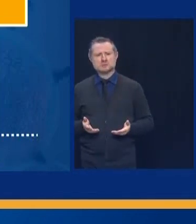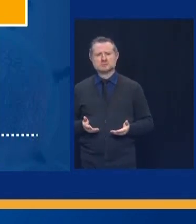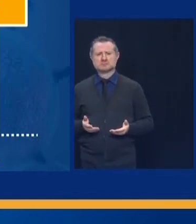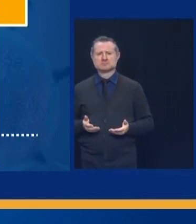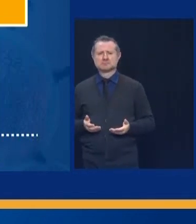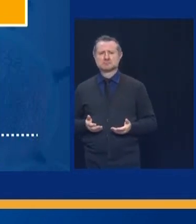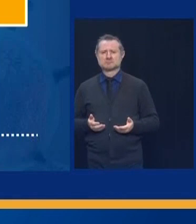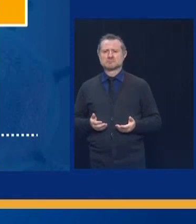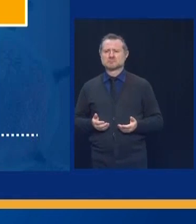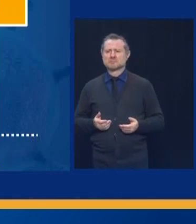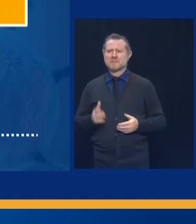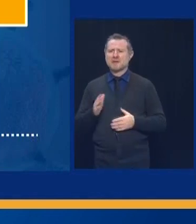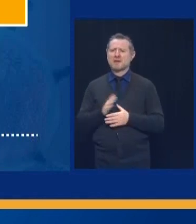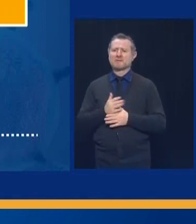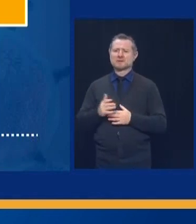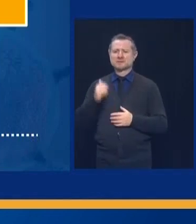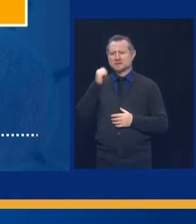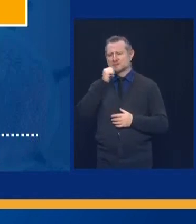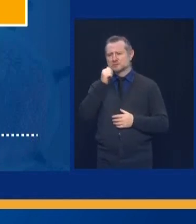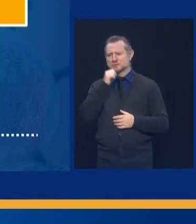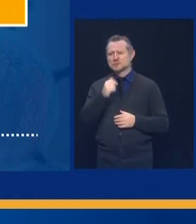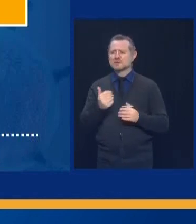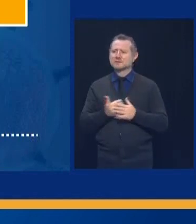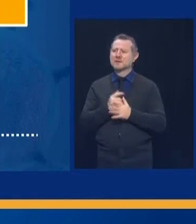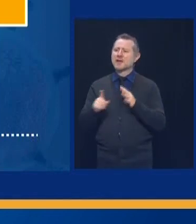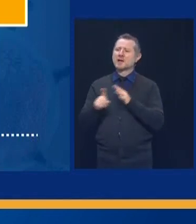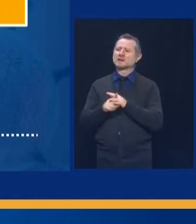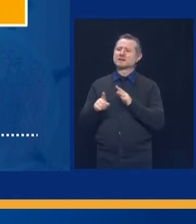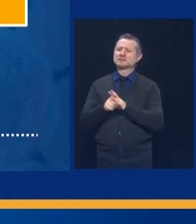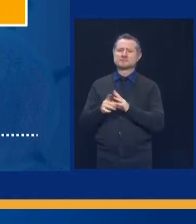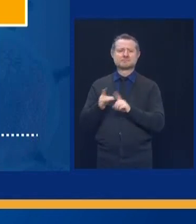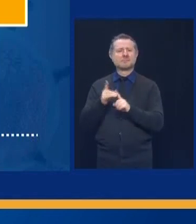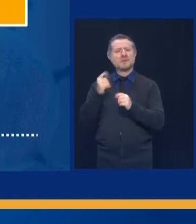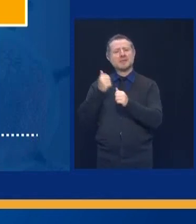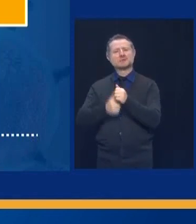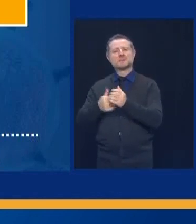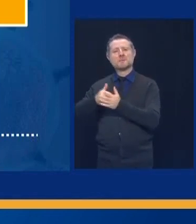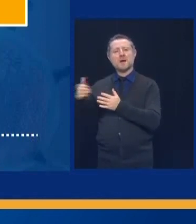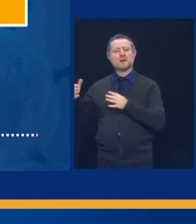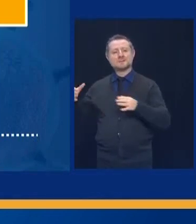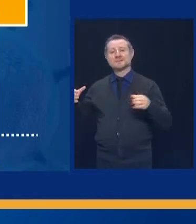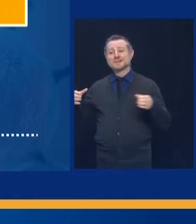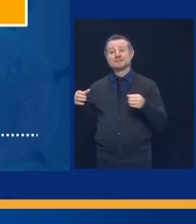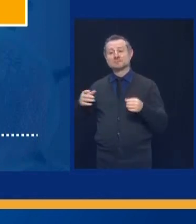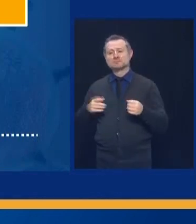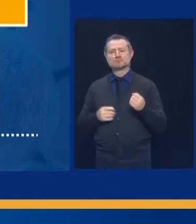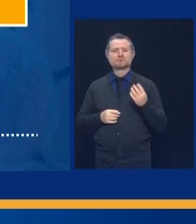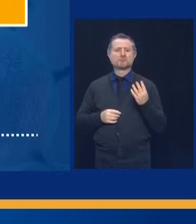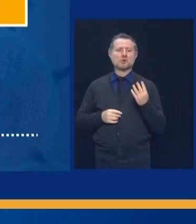AMERICA GIVE UP AND LOSE THIS WAR?